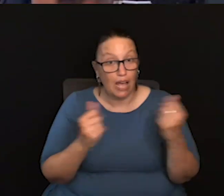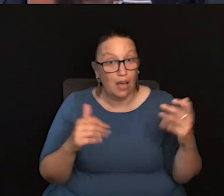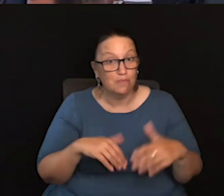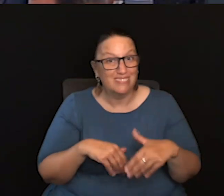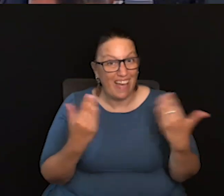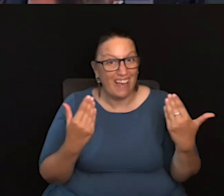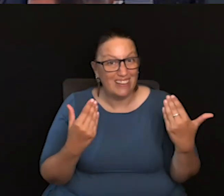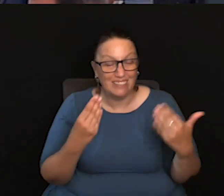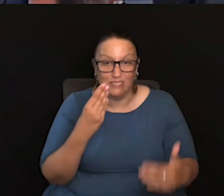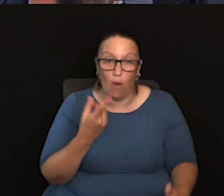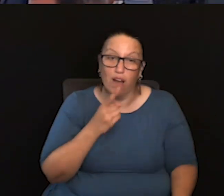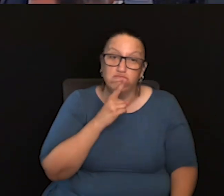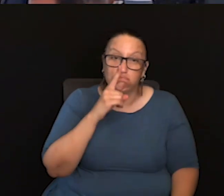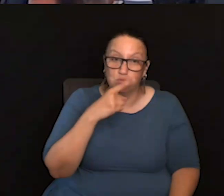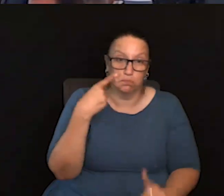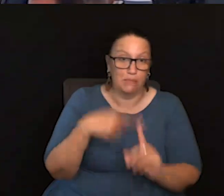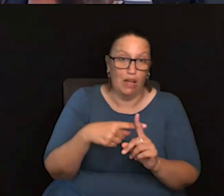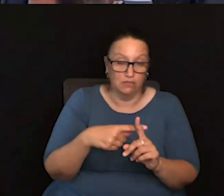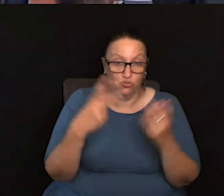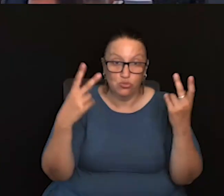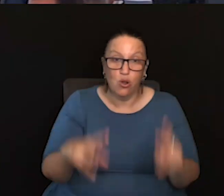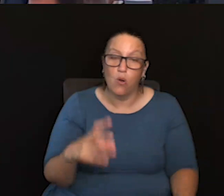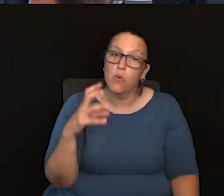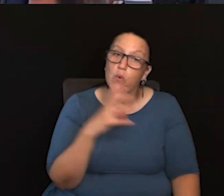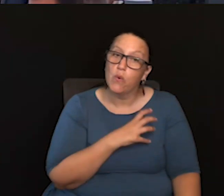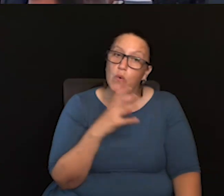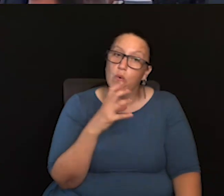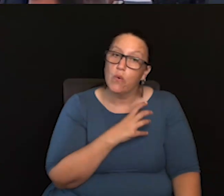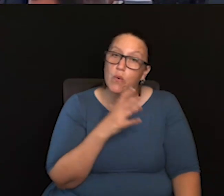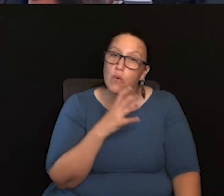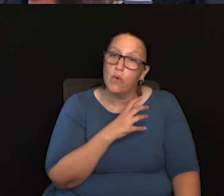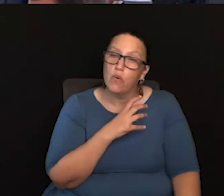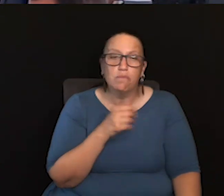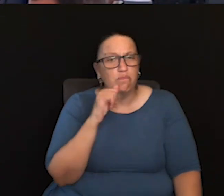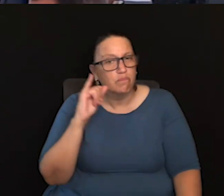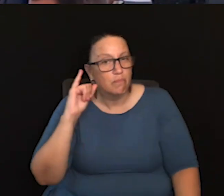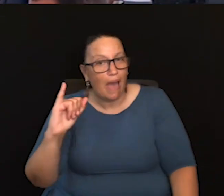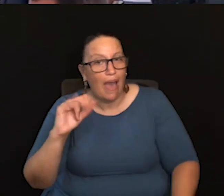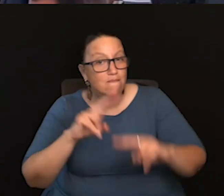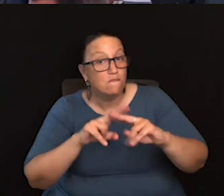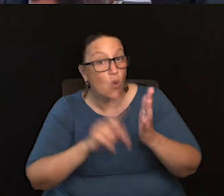Do you concede that something's gone wrong and secondly, can you give us the precise breakdown